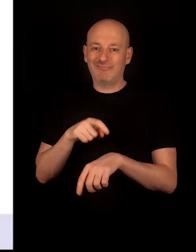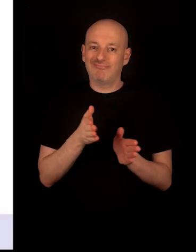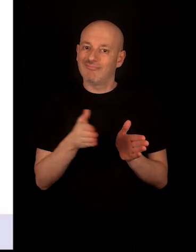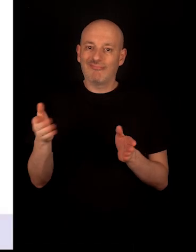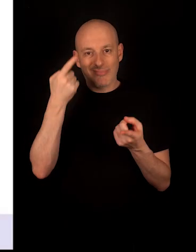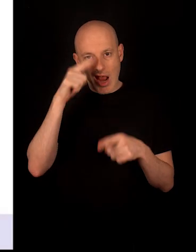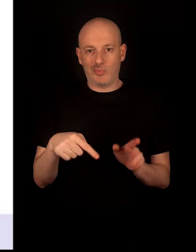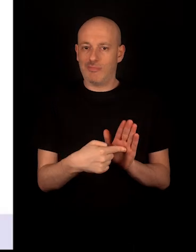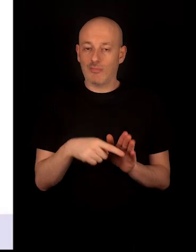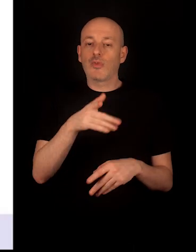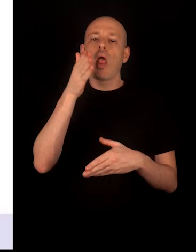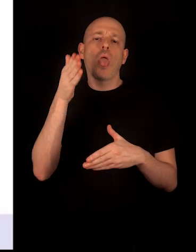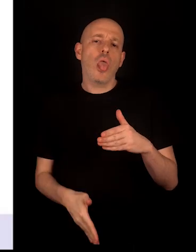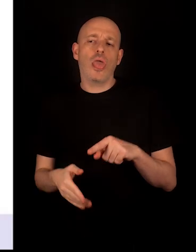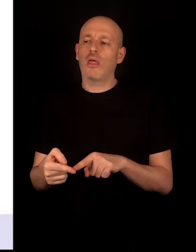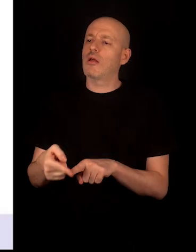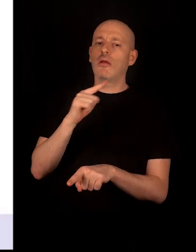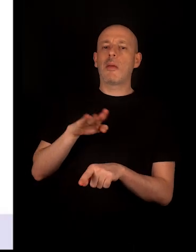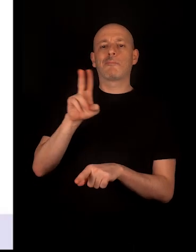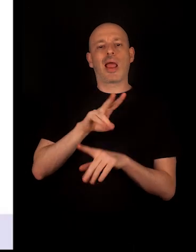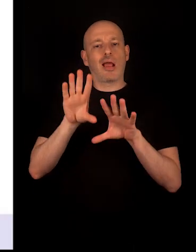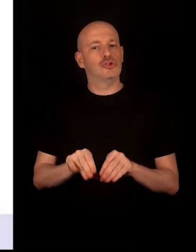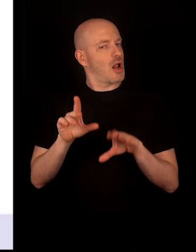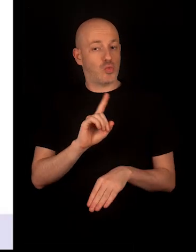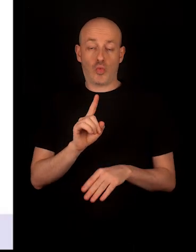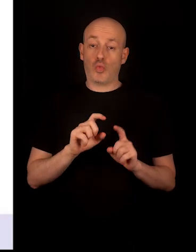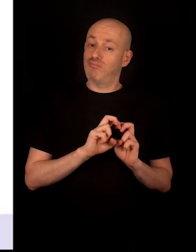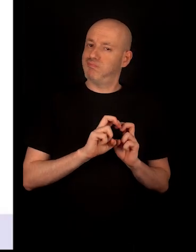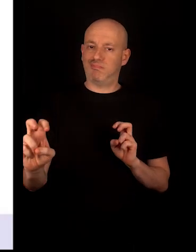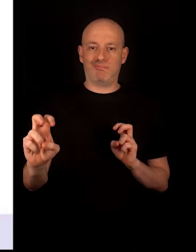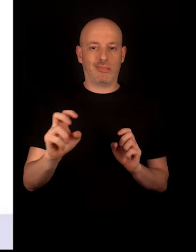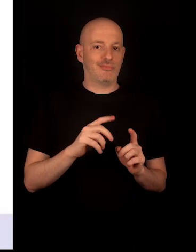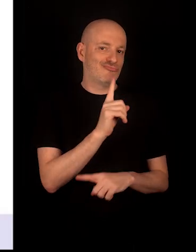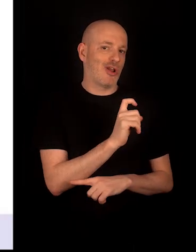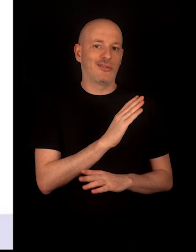You cannot interrupt the project and restart it later, so it must be in one go.